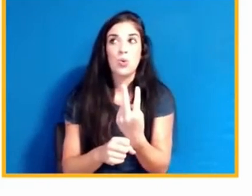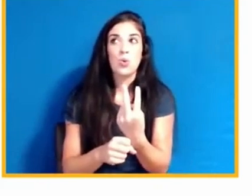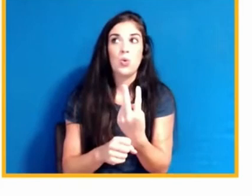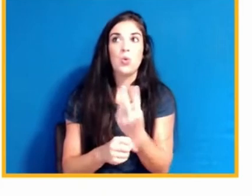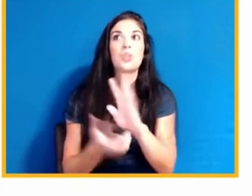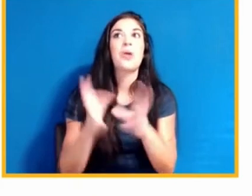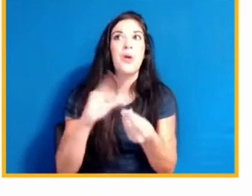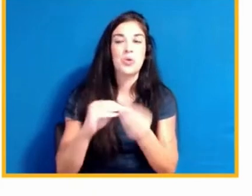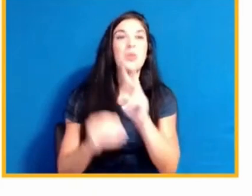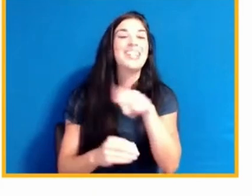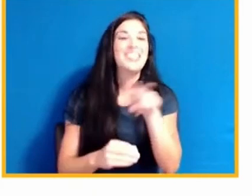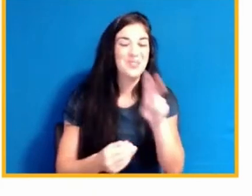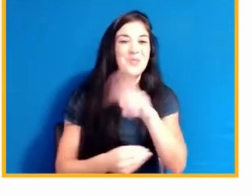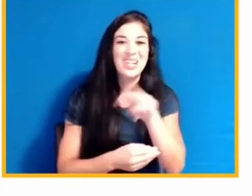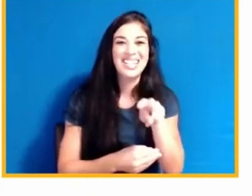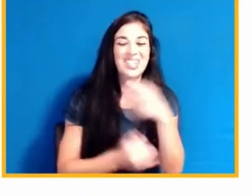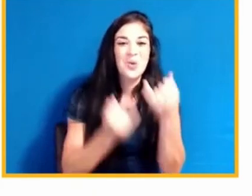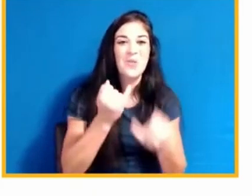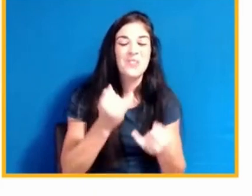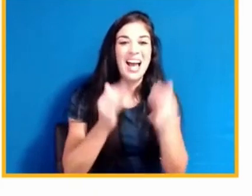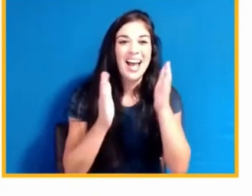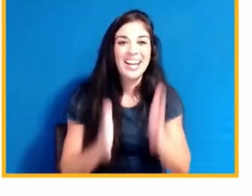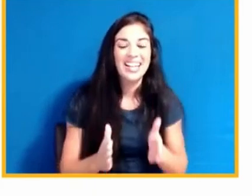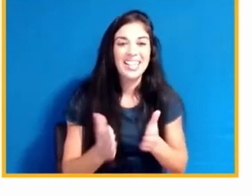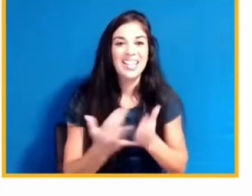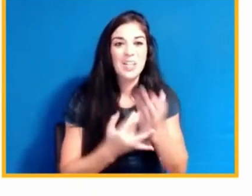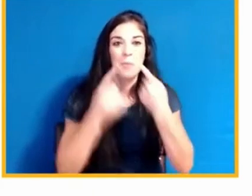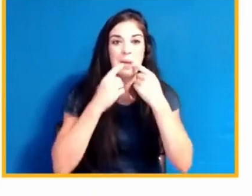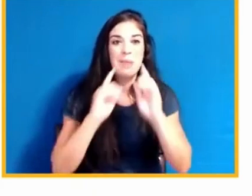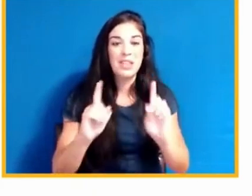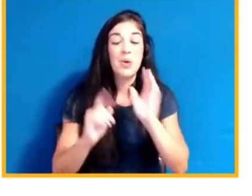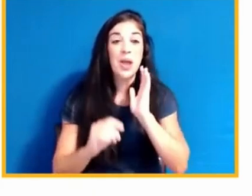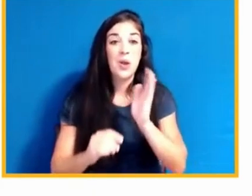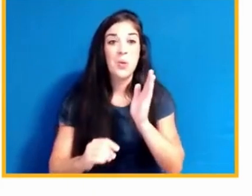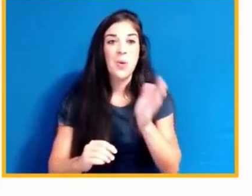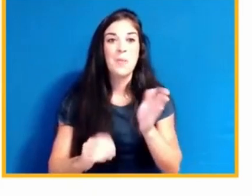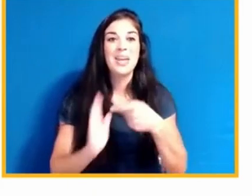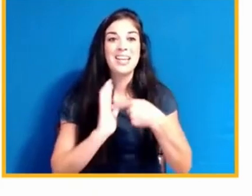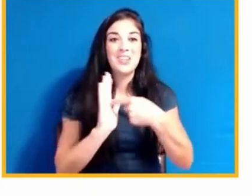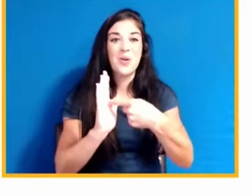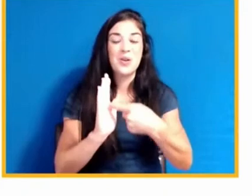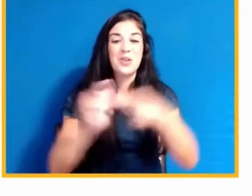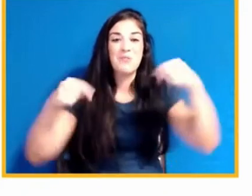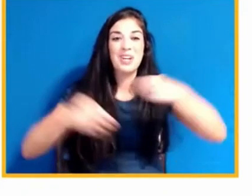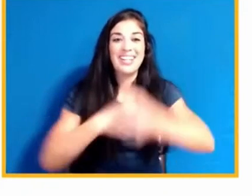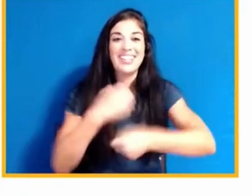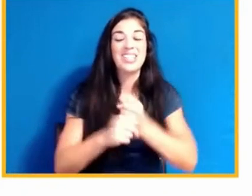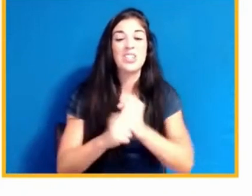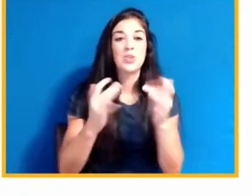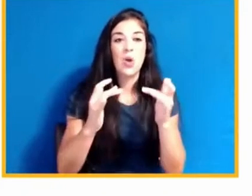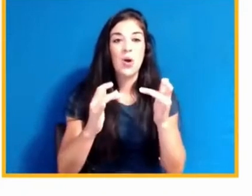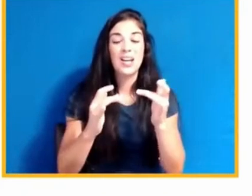22 finalists that have made it through, and we'll be showcasing on this year's online fursuit dance competition.